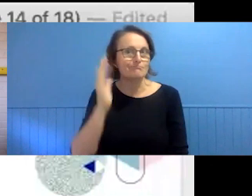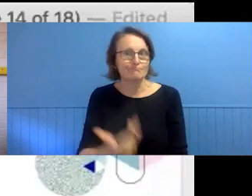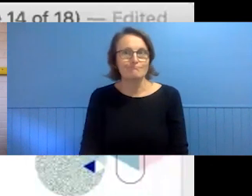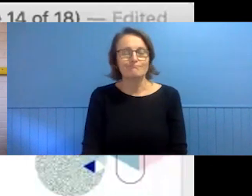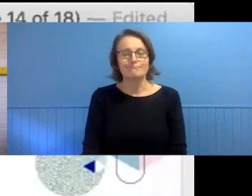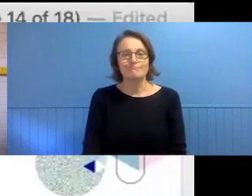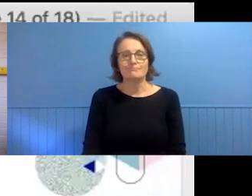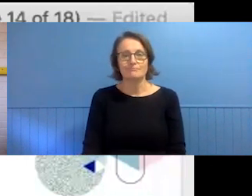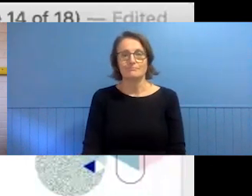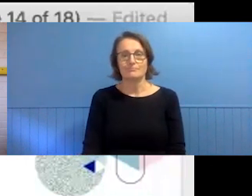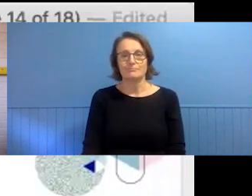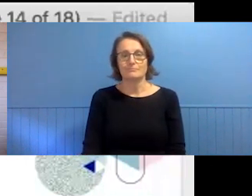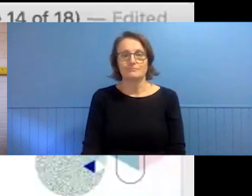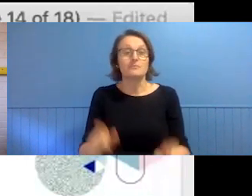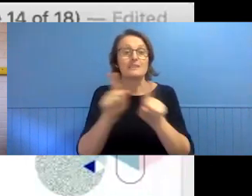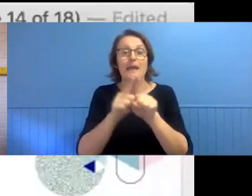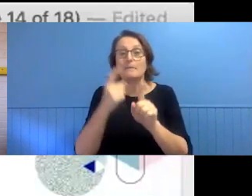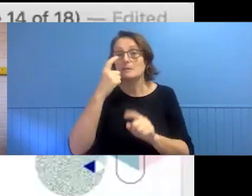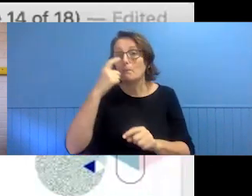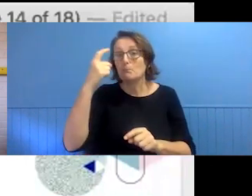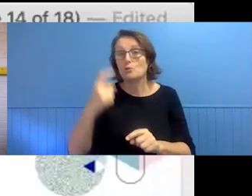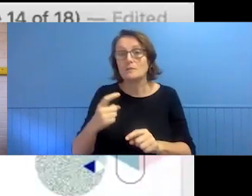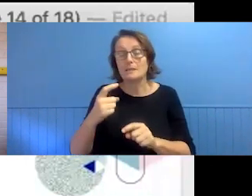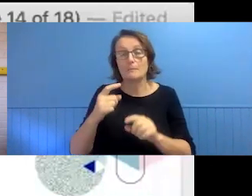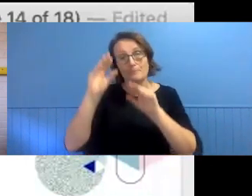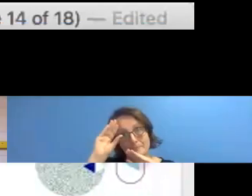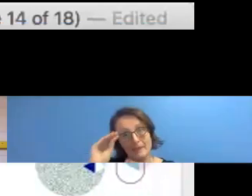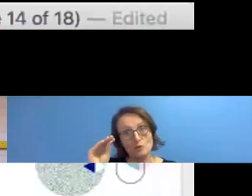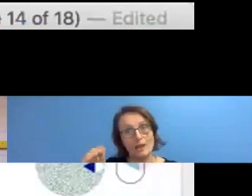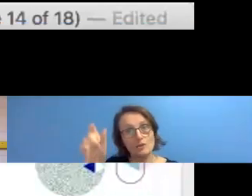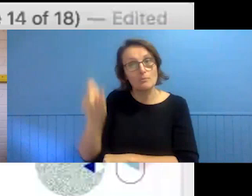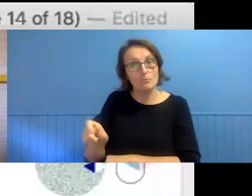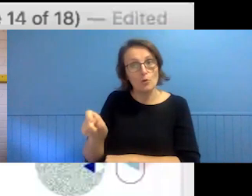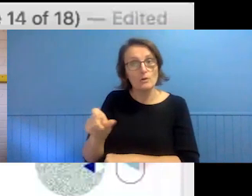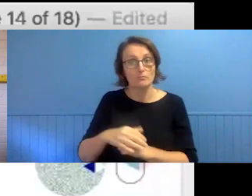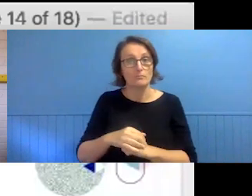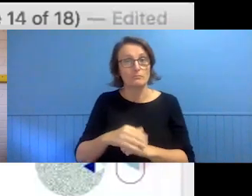up on some of the ideas, Bianca, in a moment? What I want to say next is